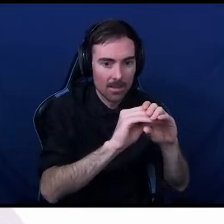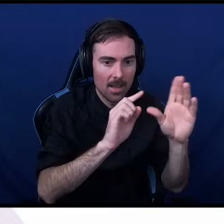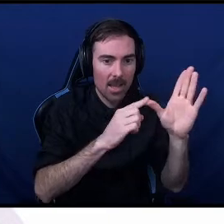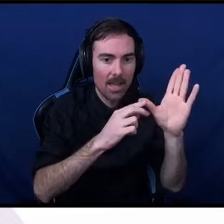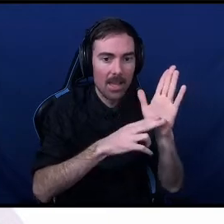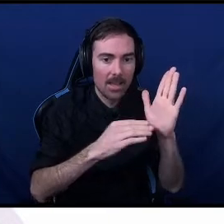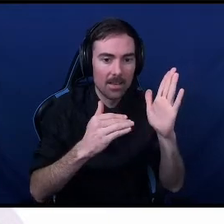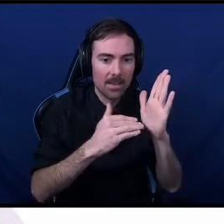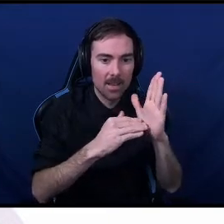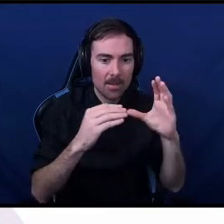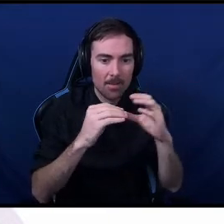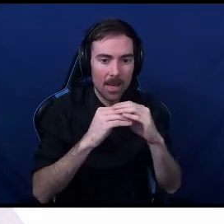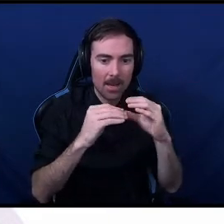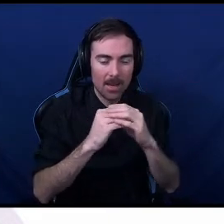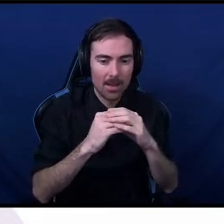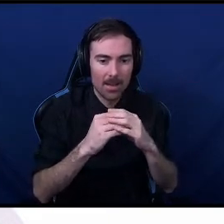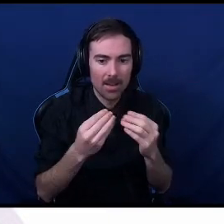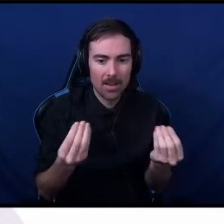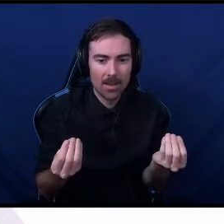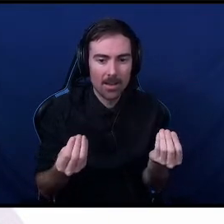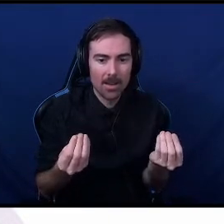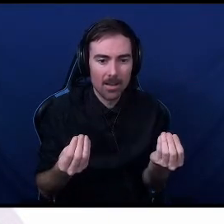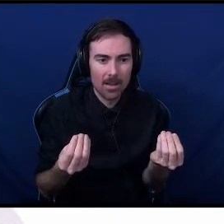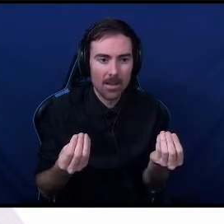Bank investment, she is, you know, if they just took 1%, or